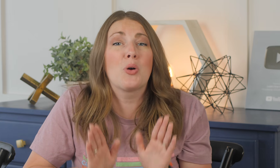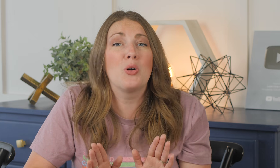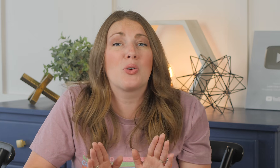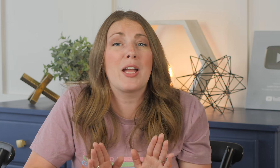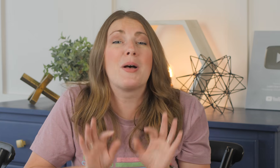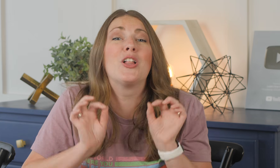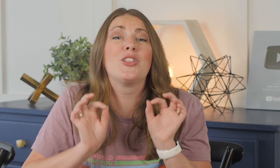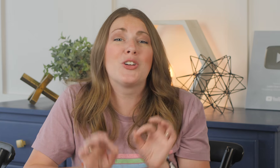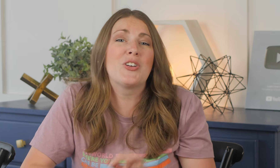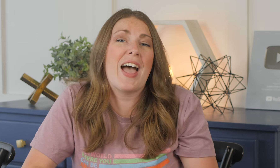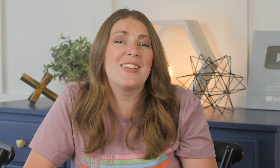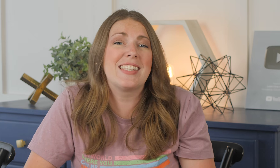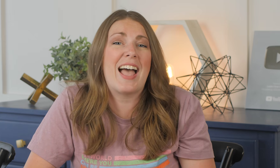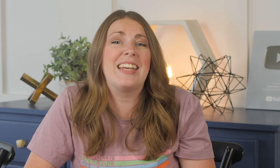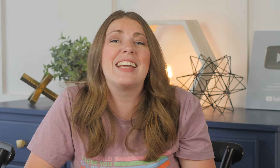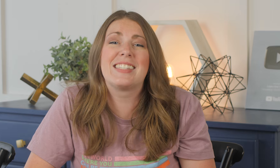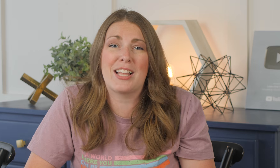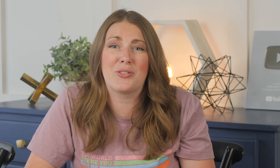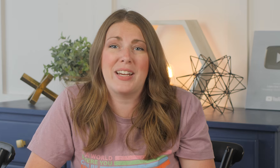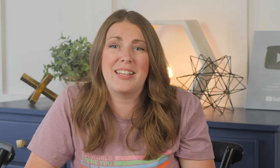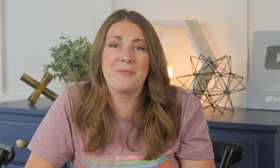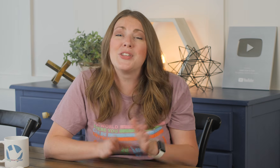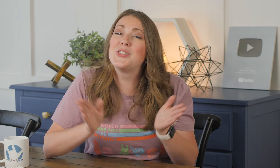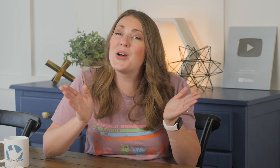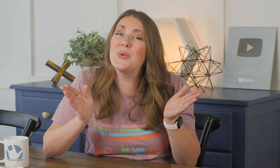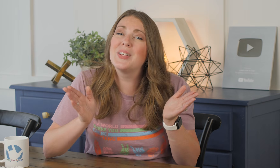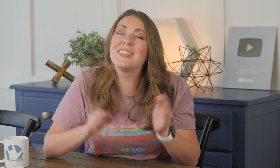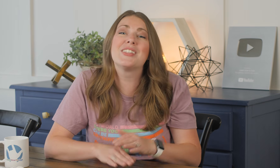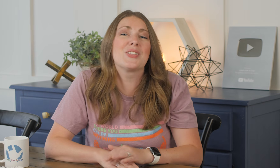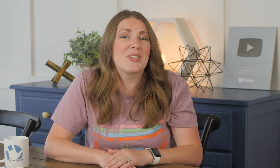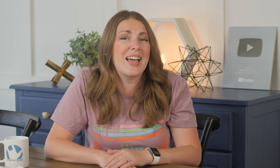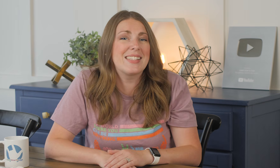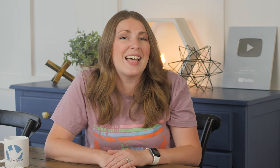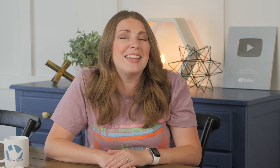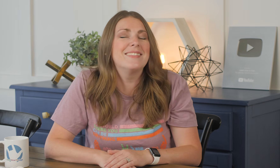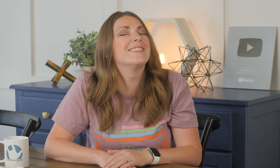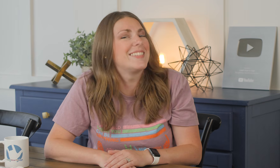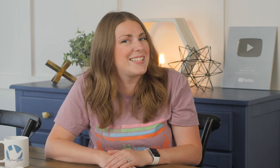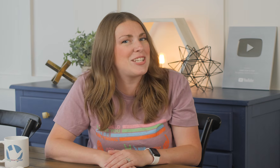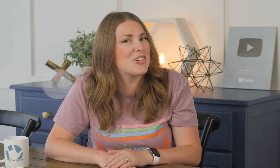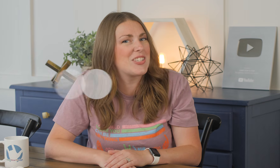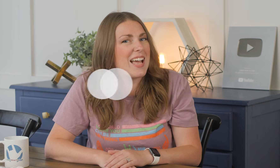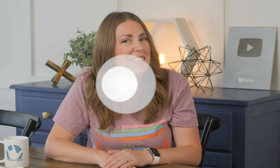program, Learn How to Sign Accelerated. So let's learn how to sign teacher signs.